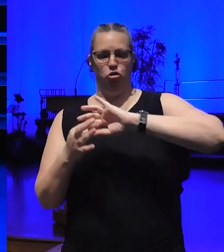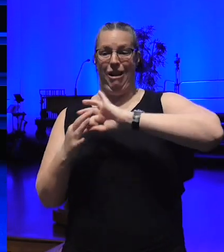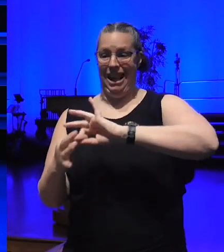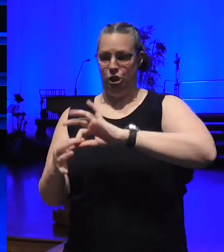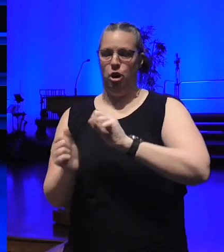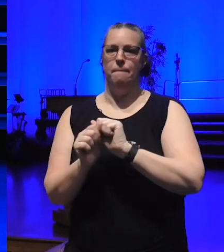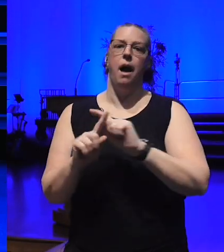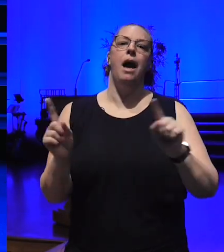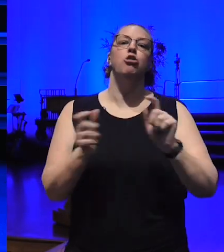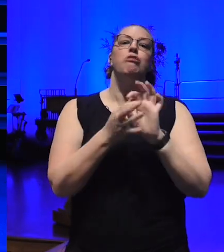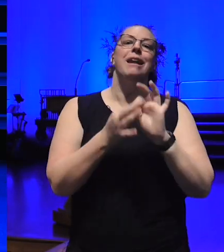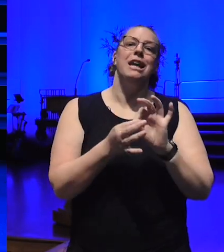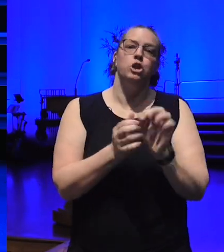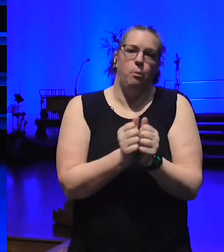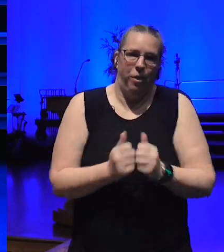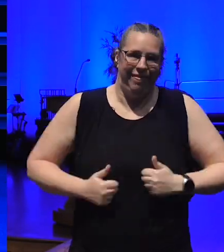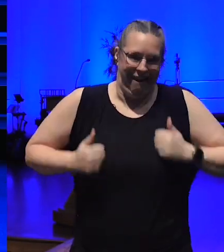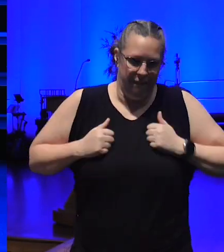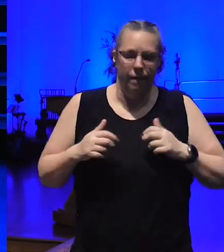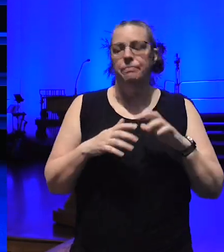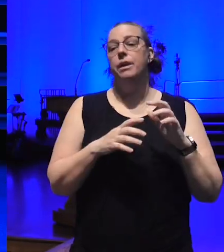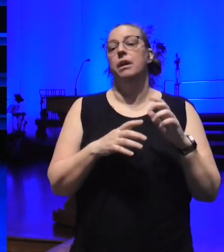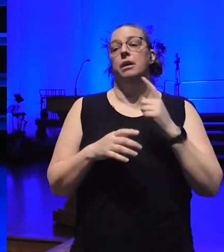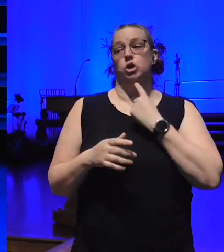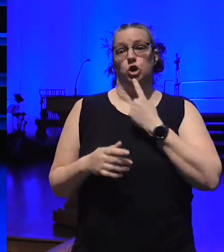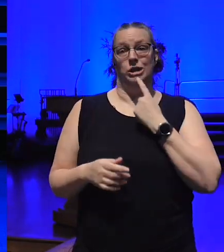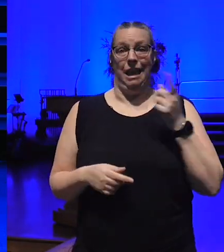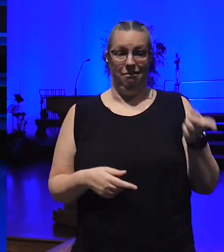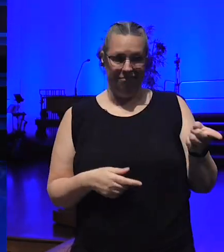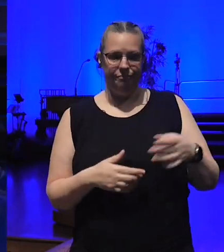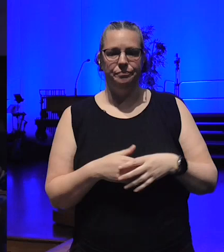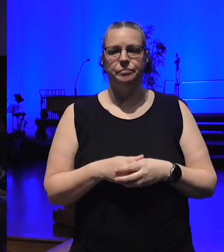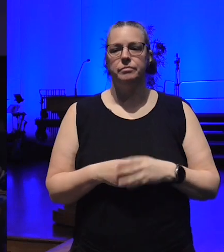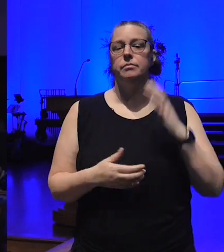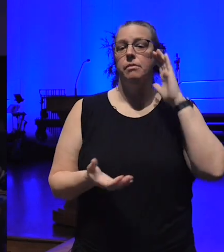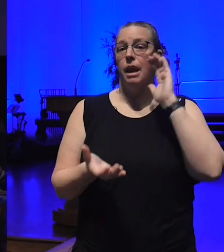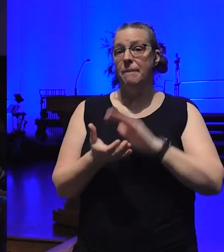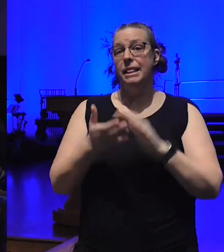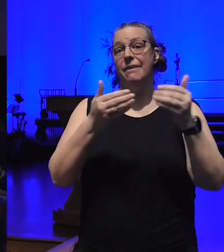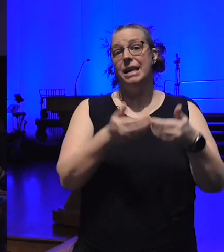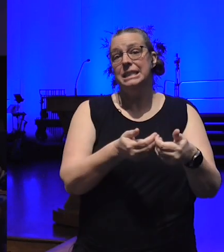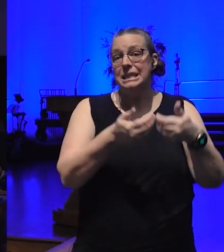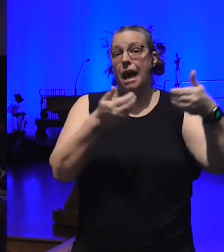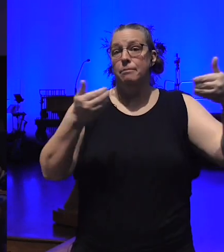yourself and this thing called life she said I believe that separateness is a precondition for